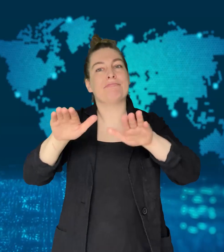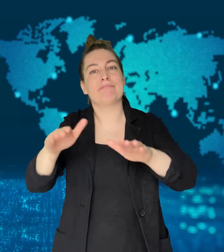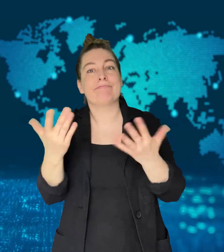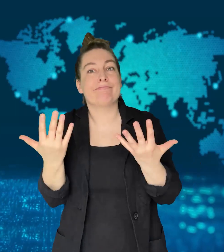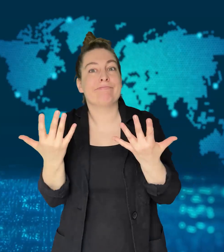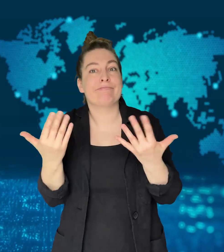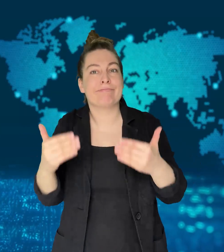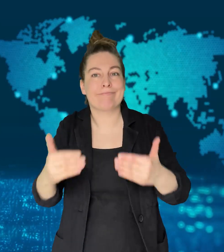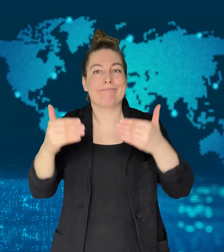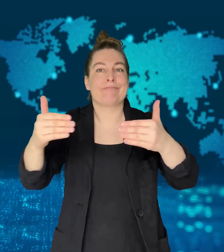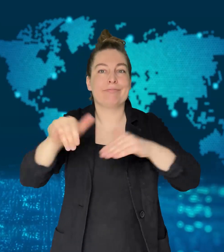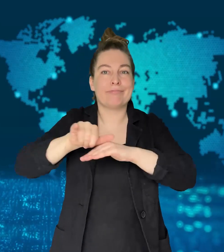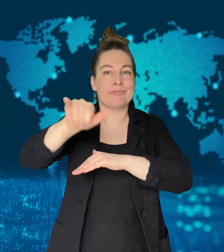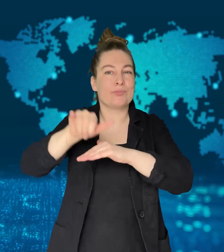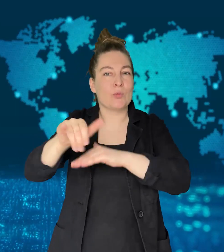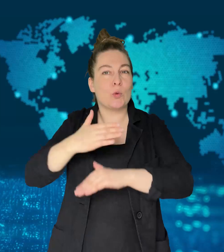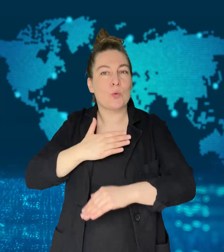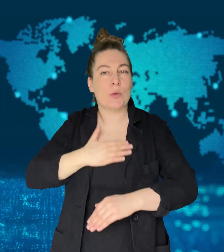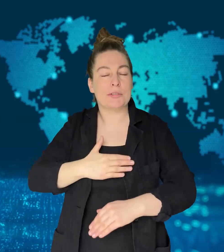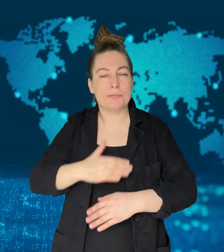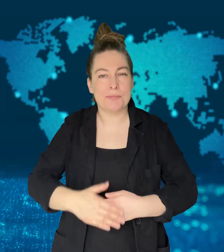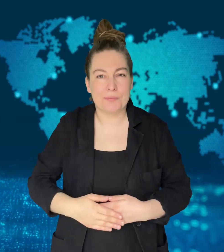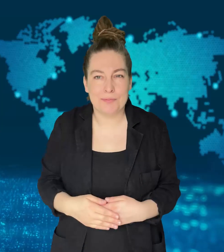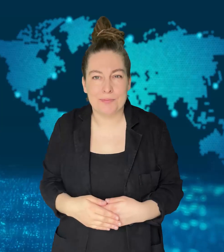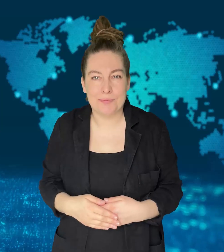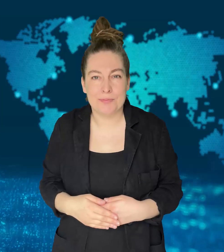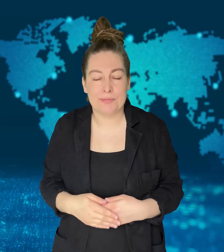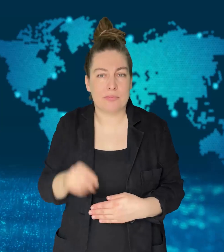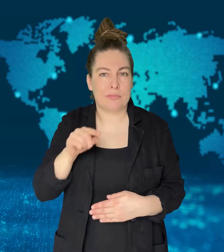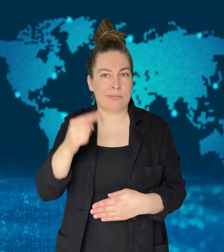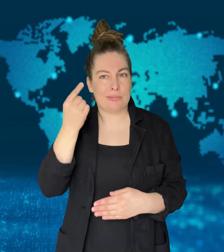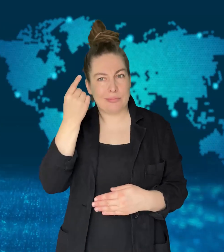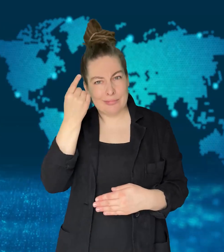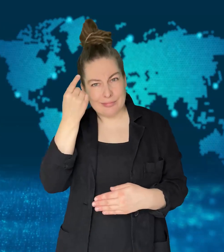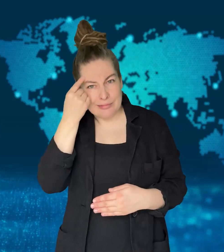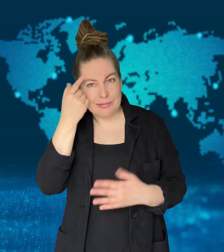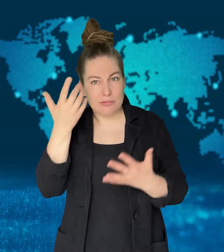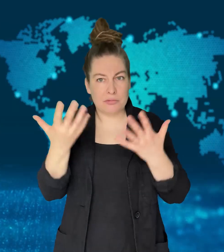The fire is not believed to have been "suspicious"